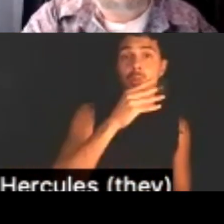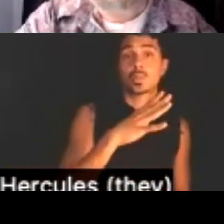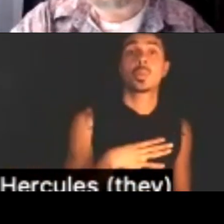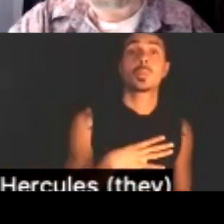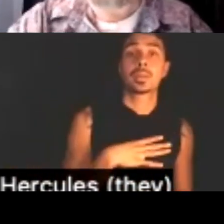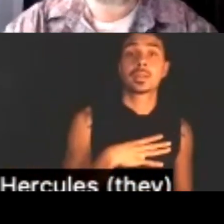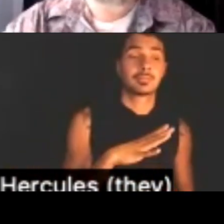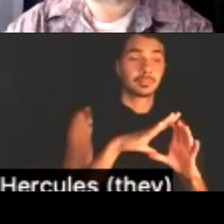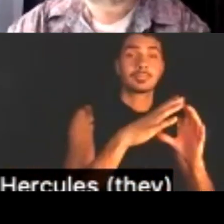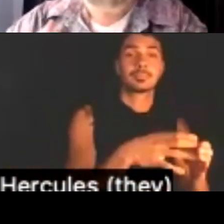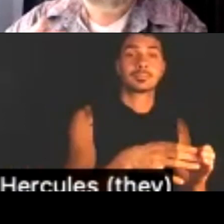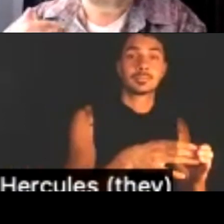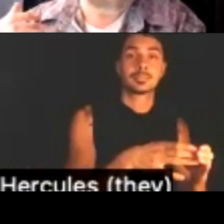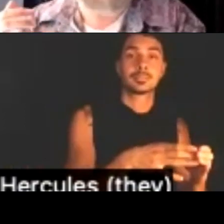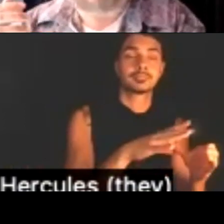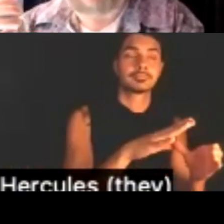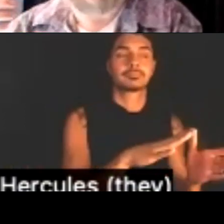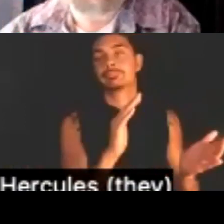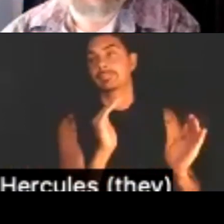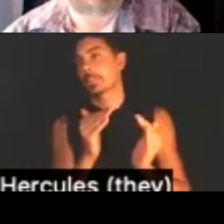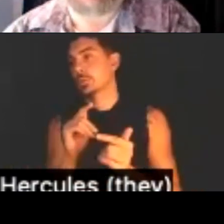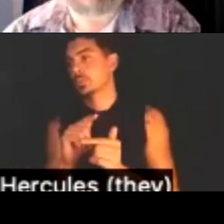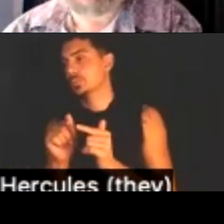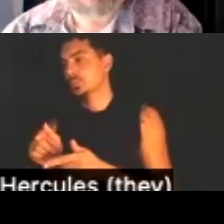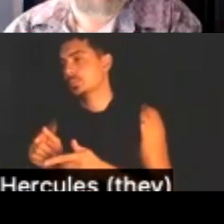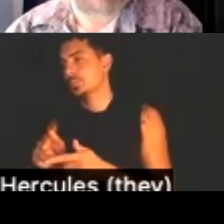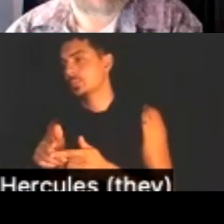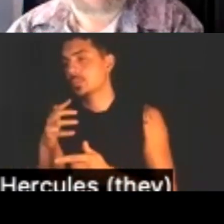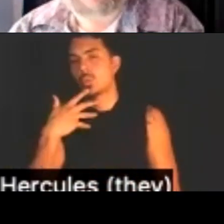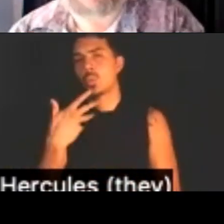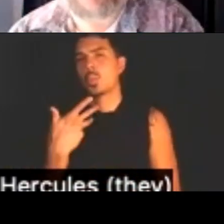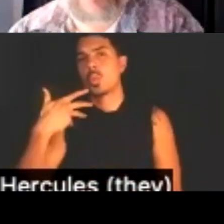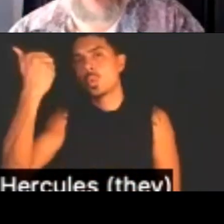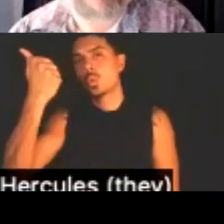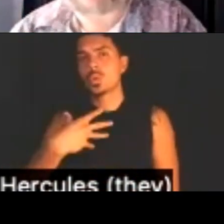than it does for like an older white trans man